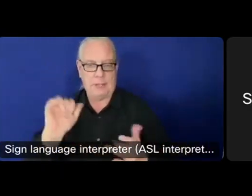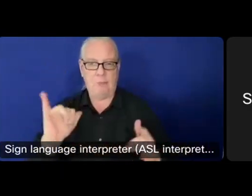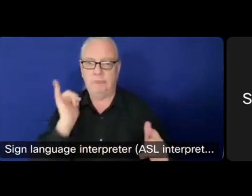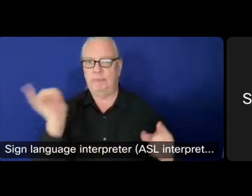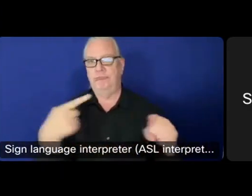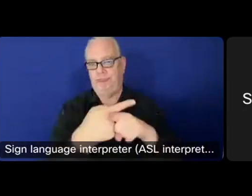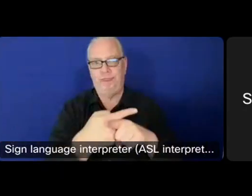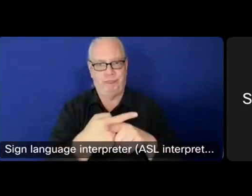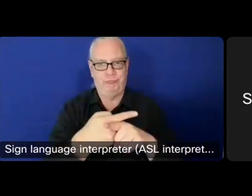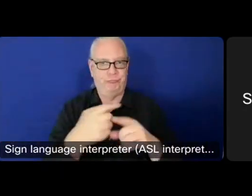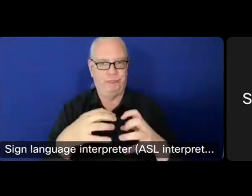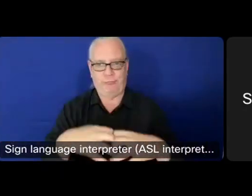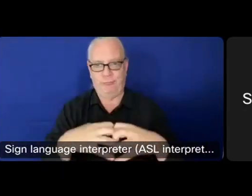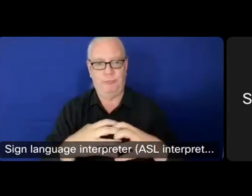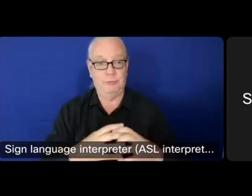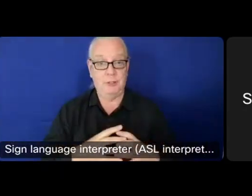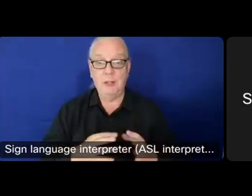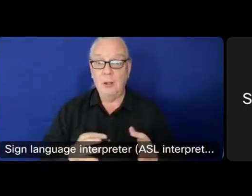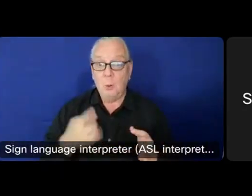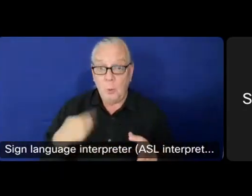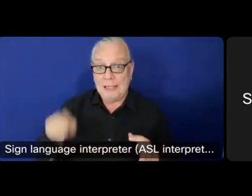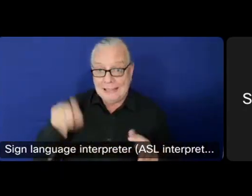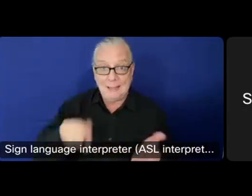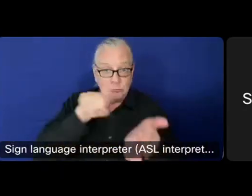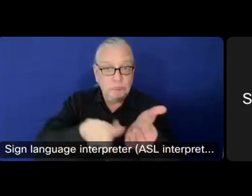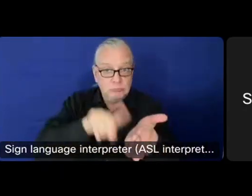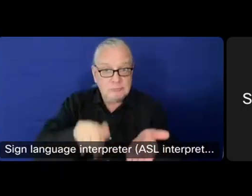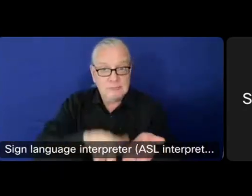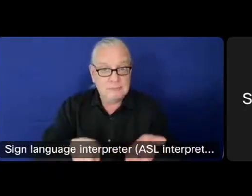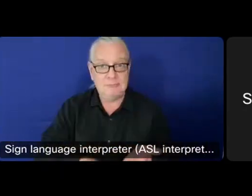asking questions, we don't know. And often times people don't